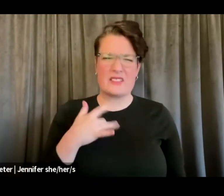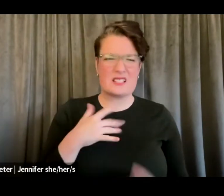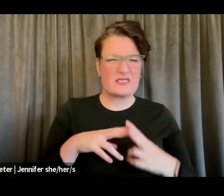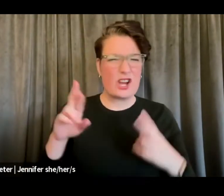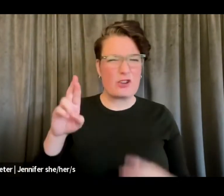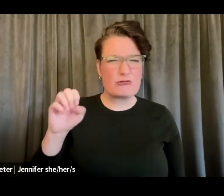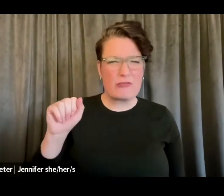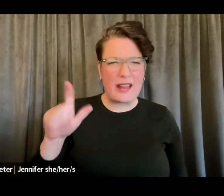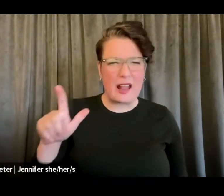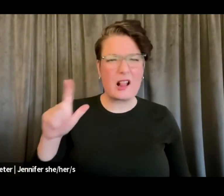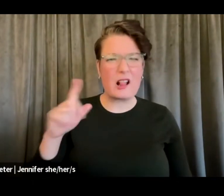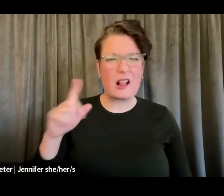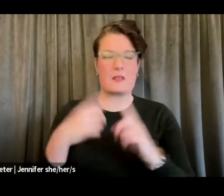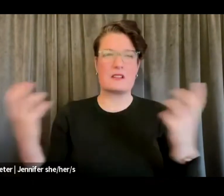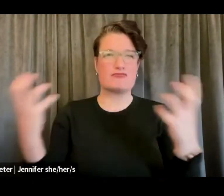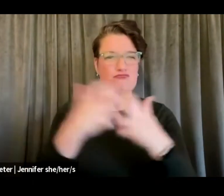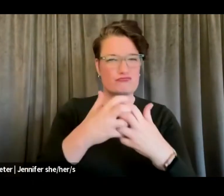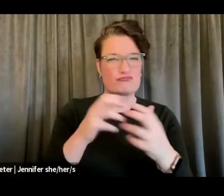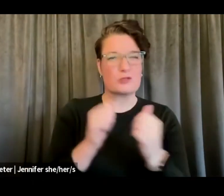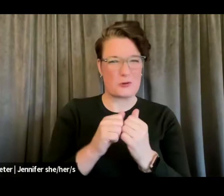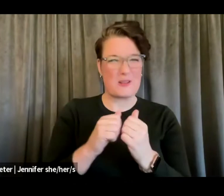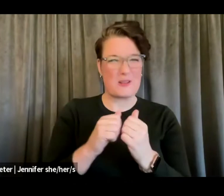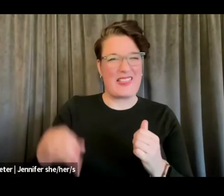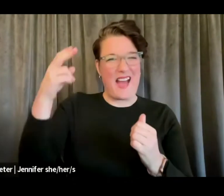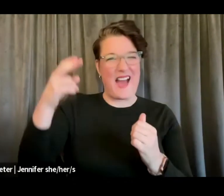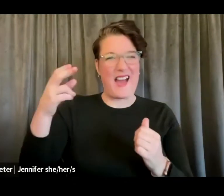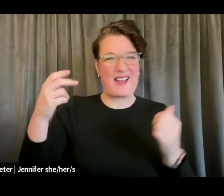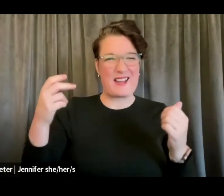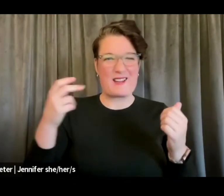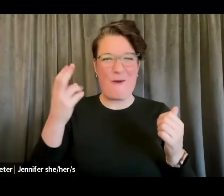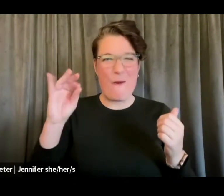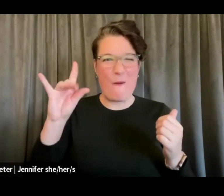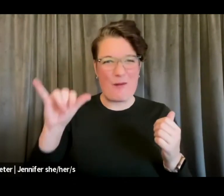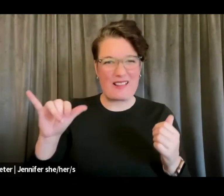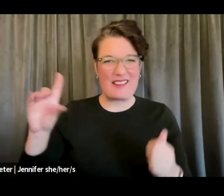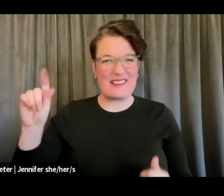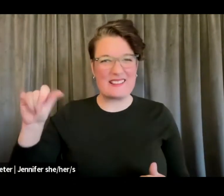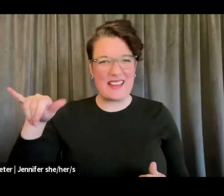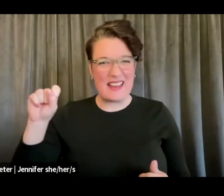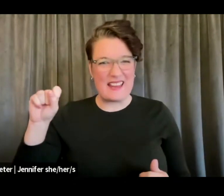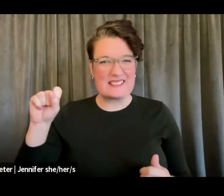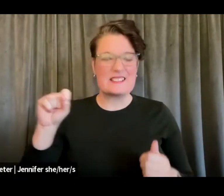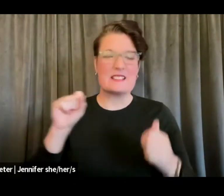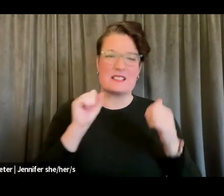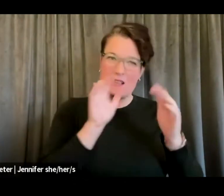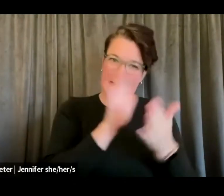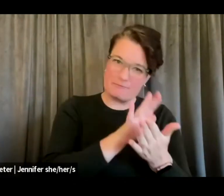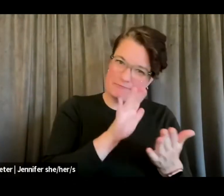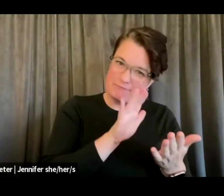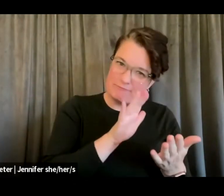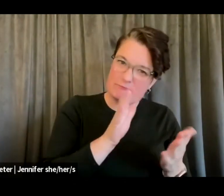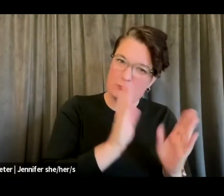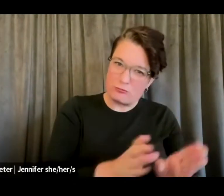high holy days with the preparation and then the celebration, and then the accountability part of the cleaning up.